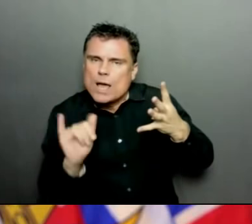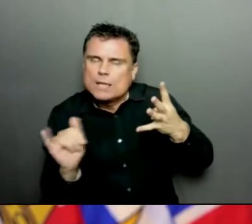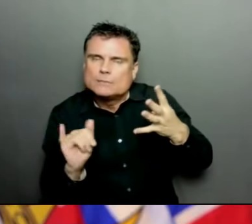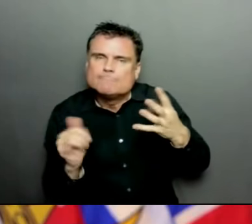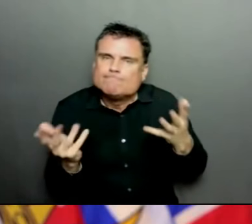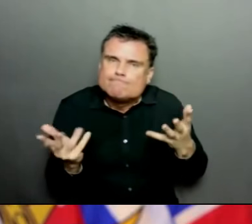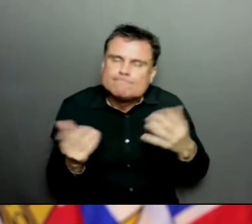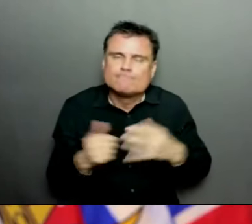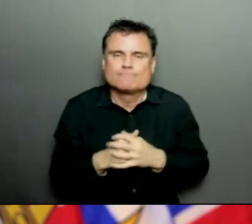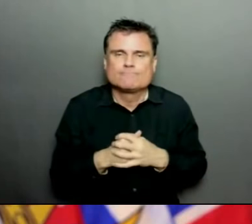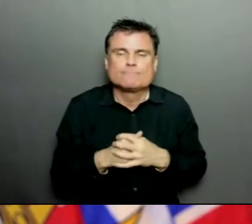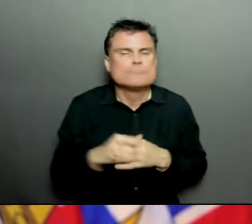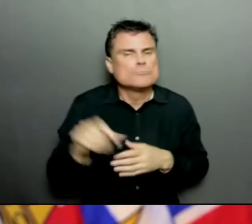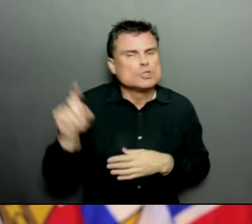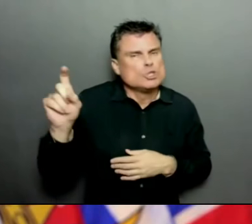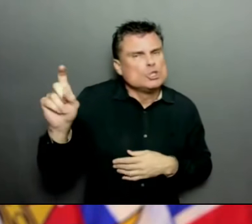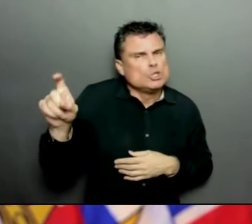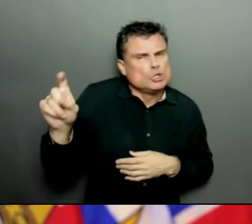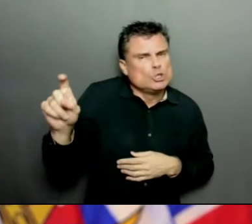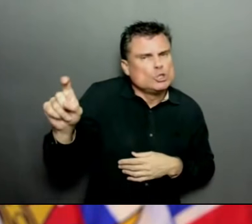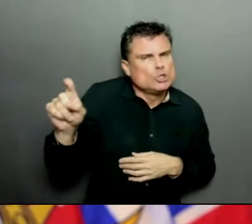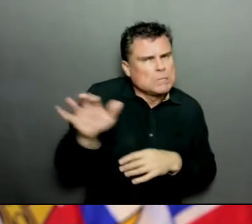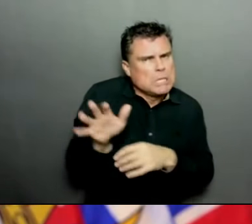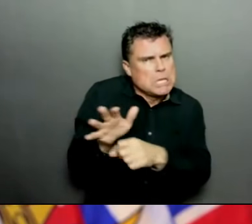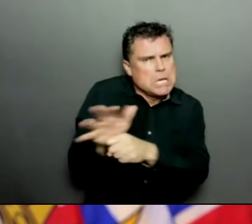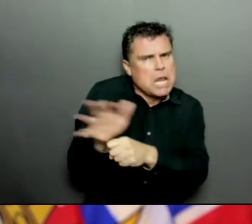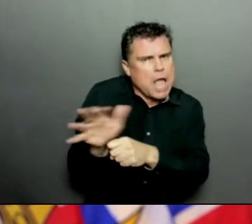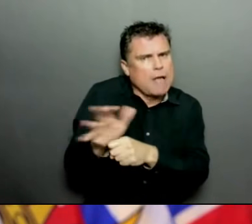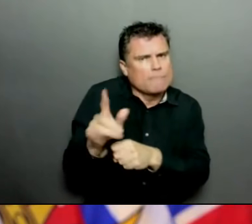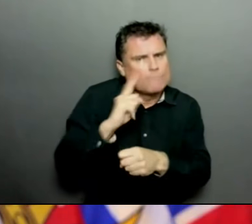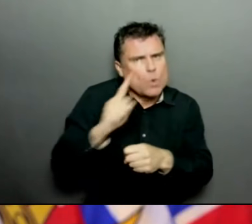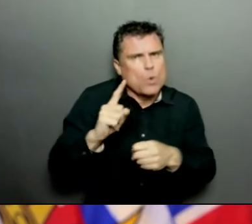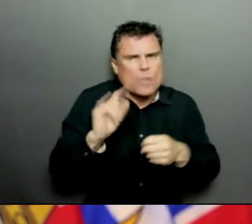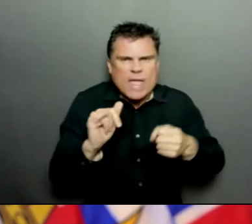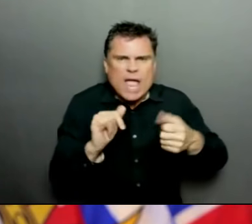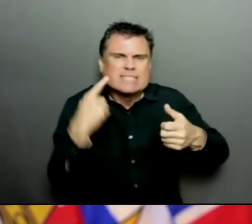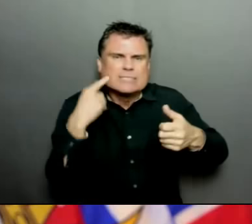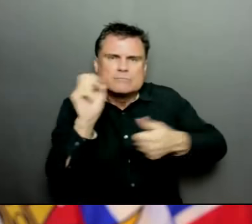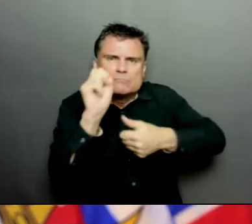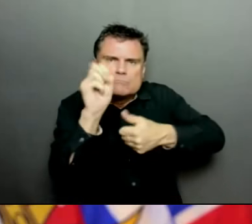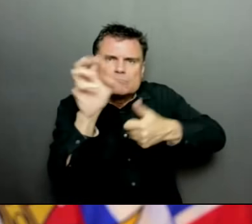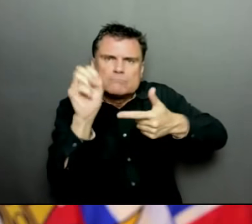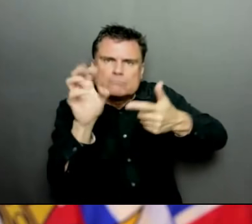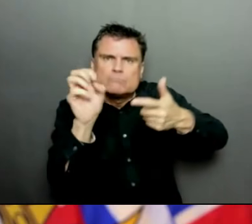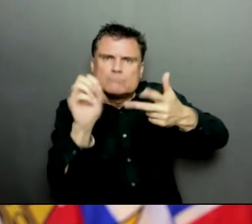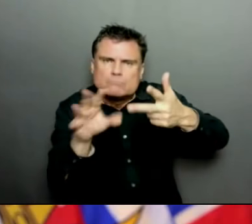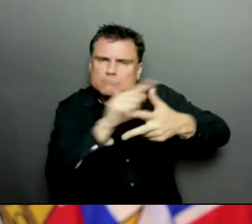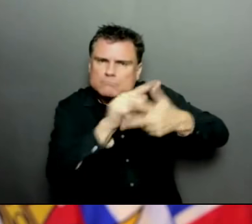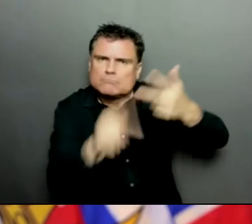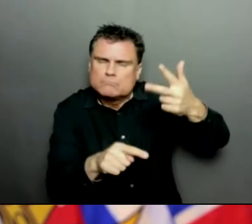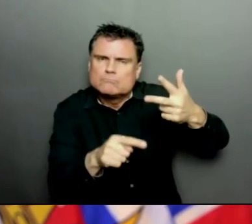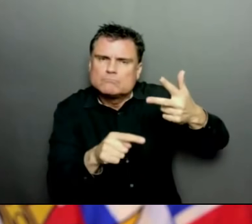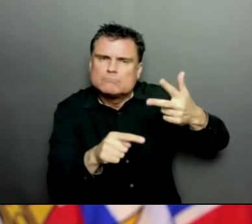provide protection to residents of long-term care and then assisted living, and independent living and elders in our community. Follow-up, Cindy?